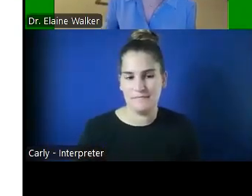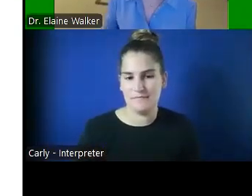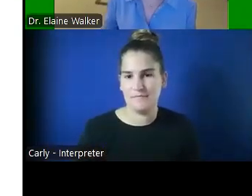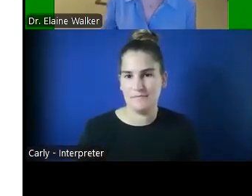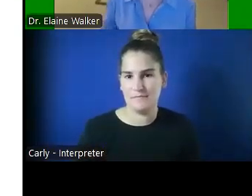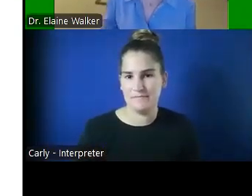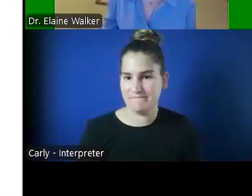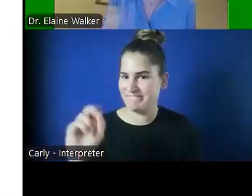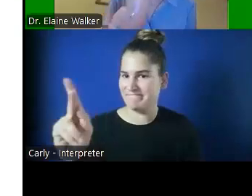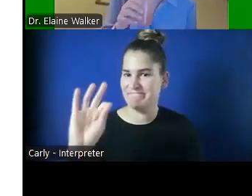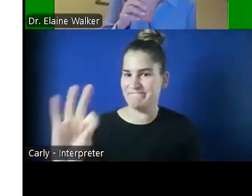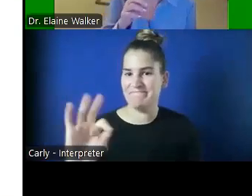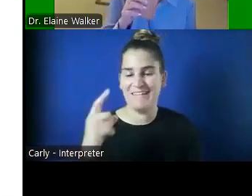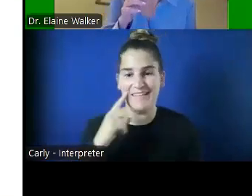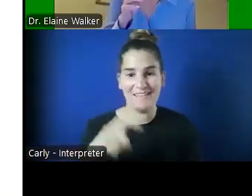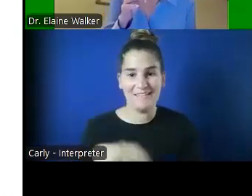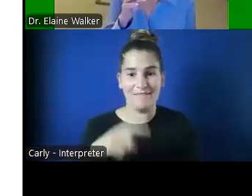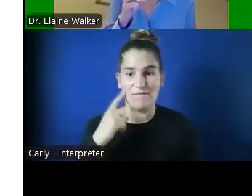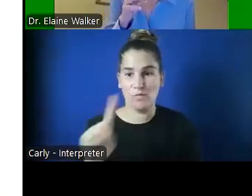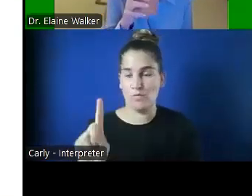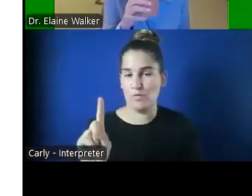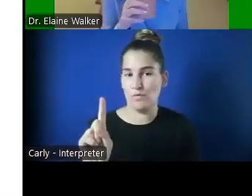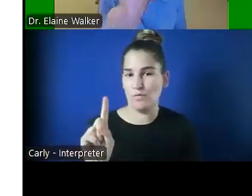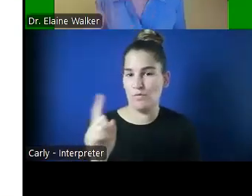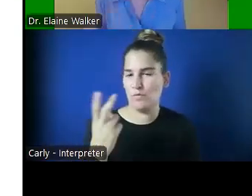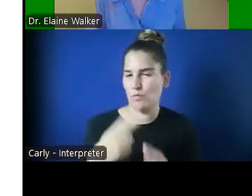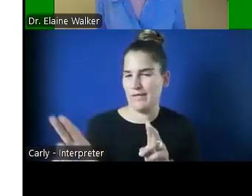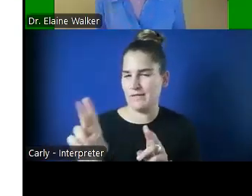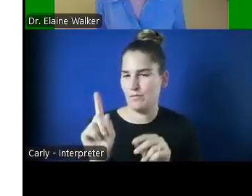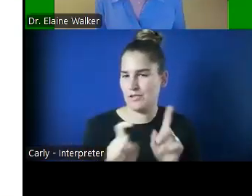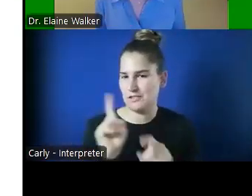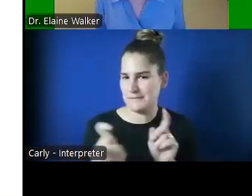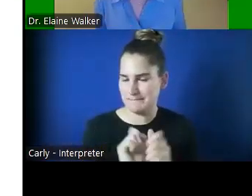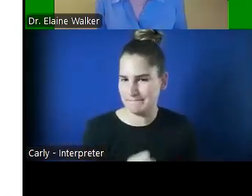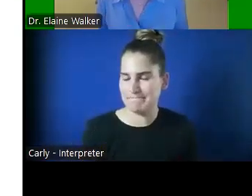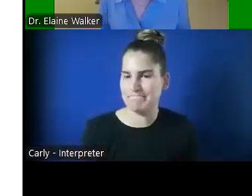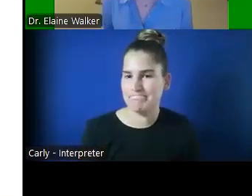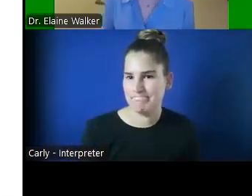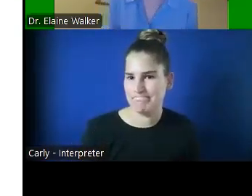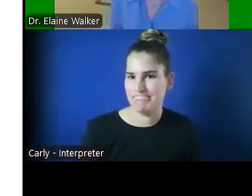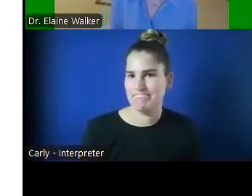all right I think we have time for one very quick question all right it's better be